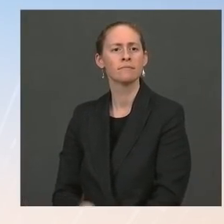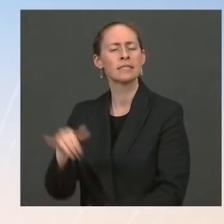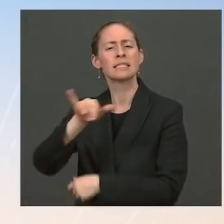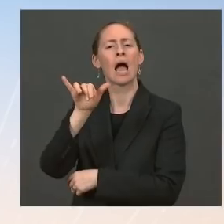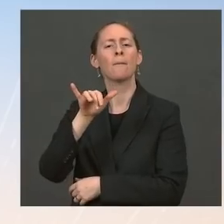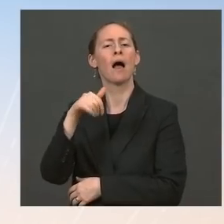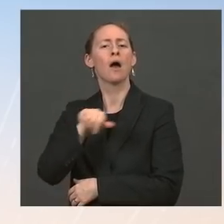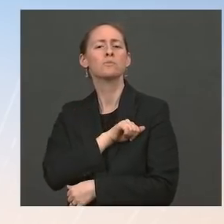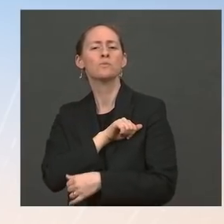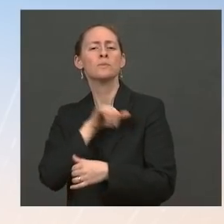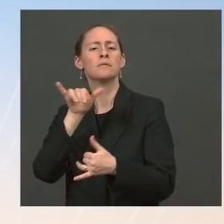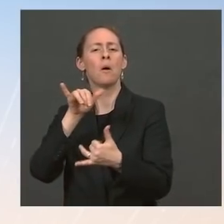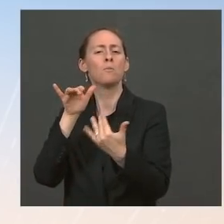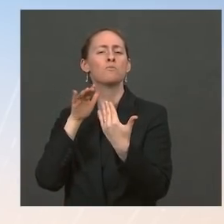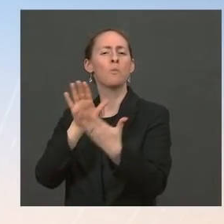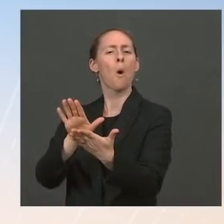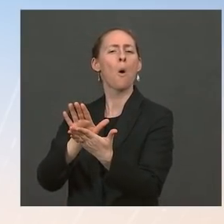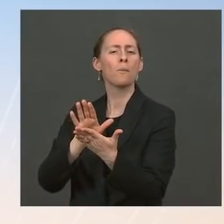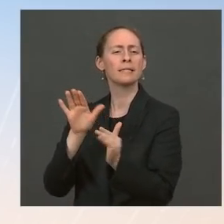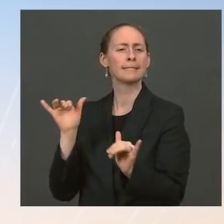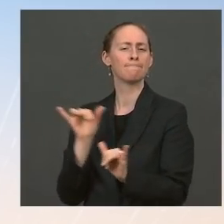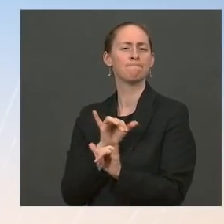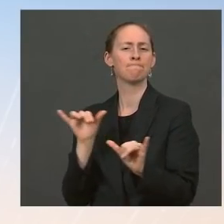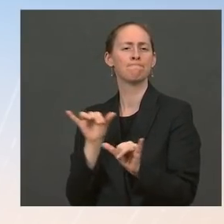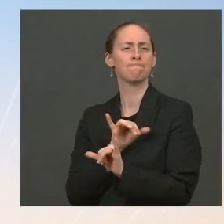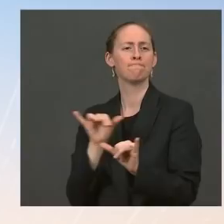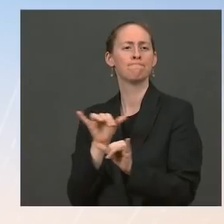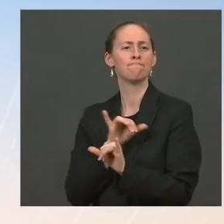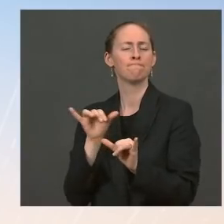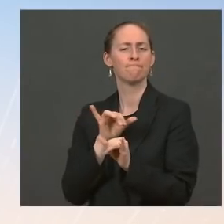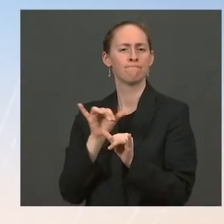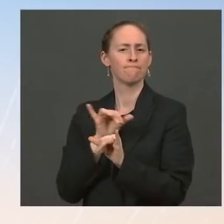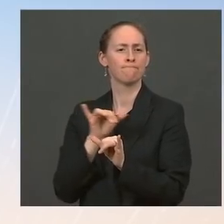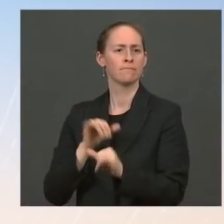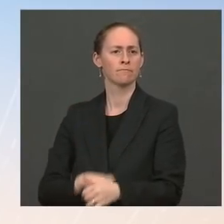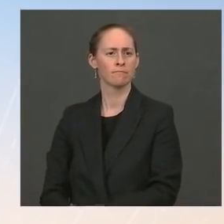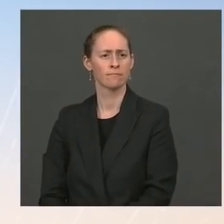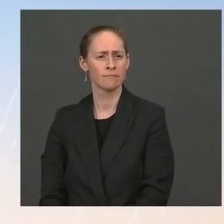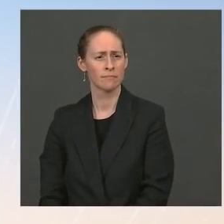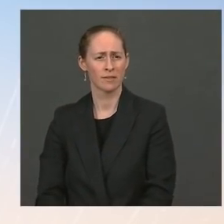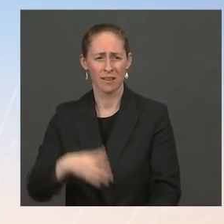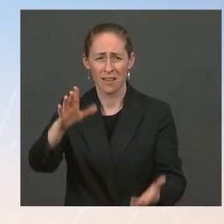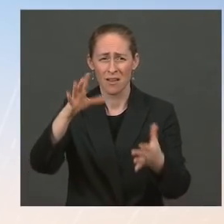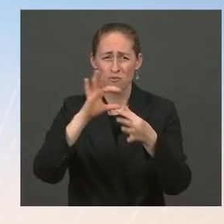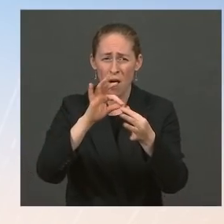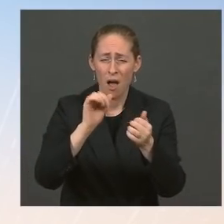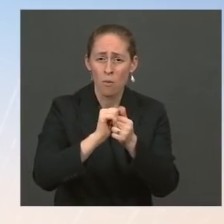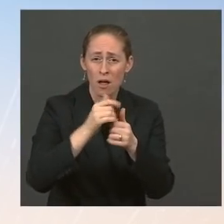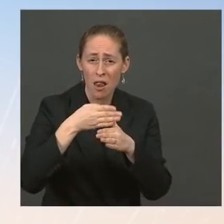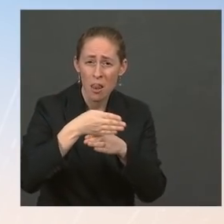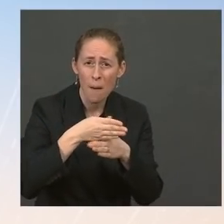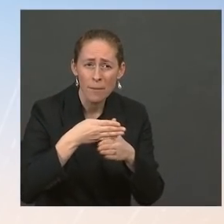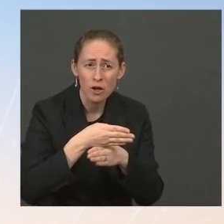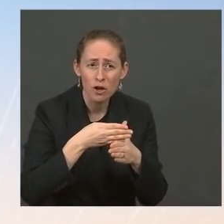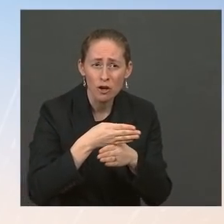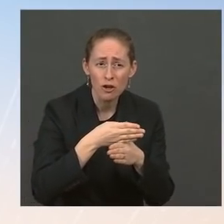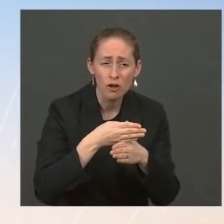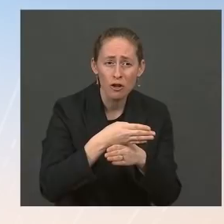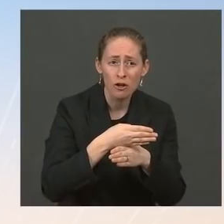by this administration as by the previous one. Ms. Psaki: And on lumber in which way? Are you talking about tariffs, or what specific component? The Press: On tariffs.